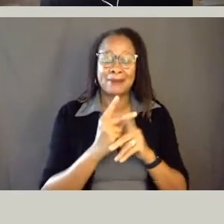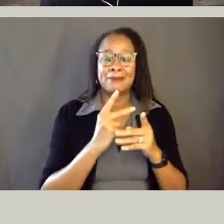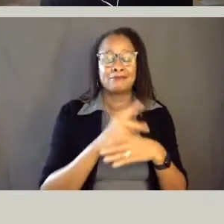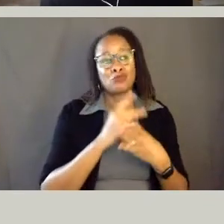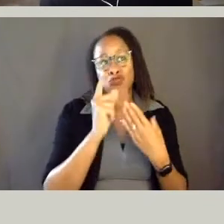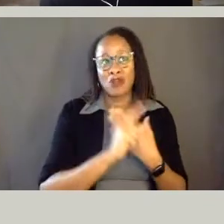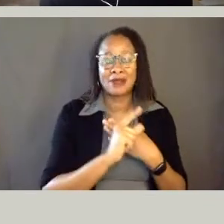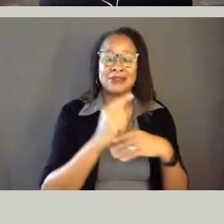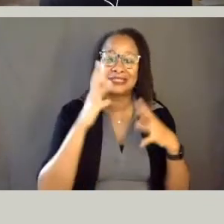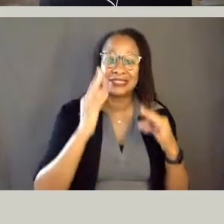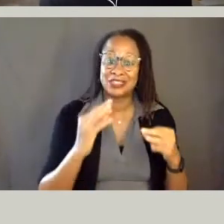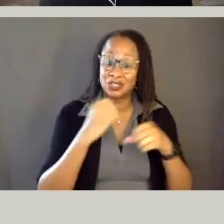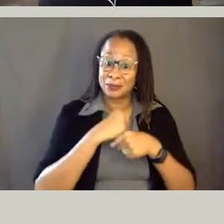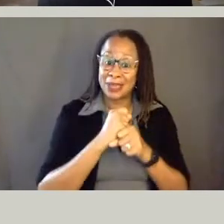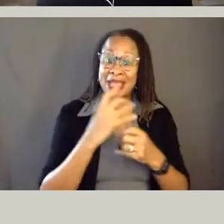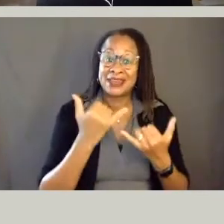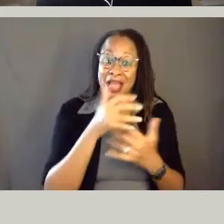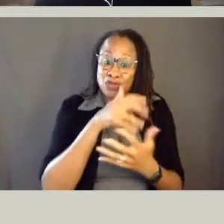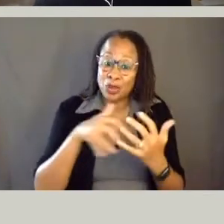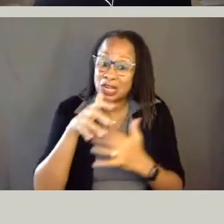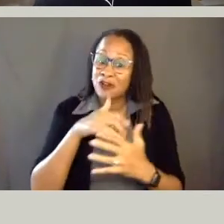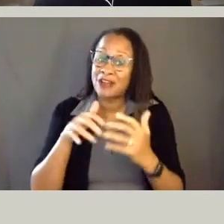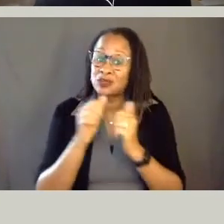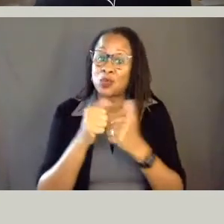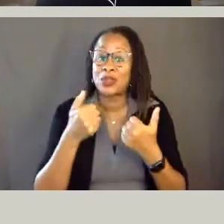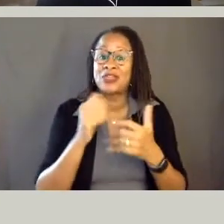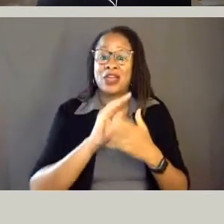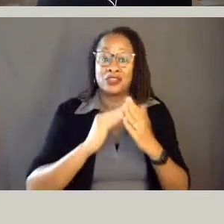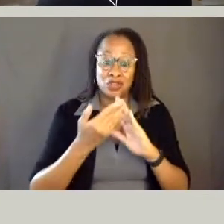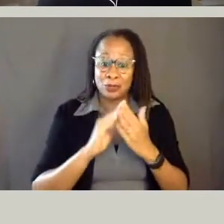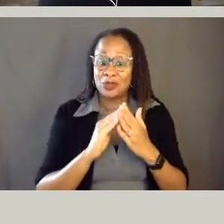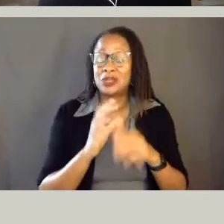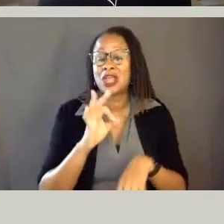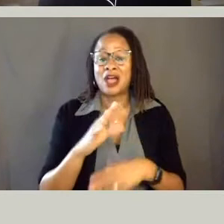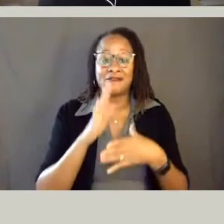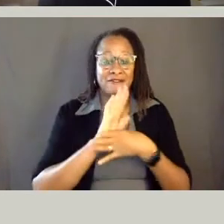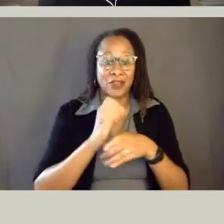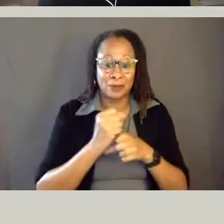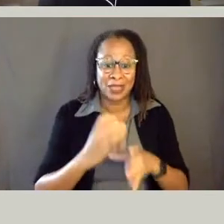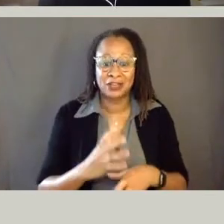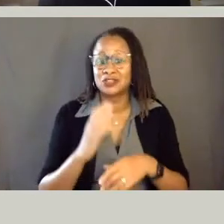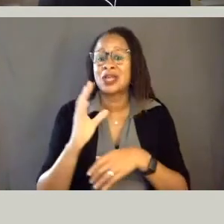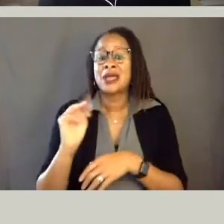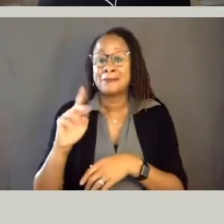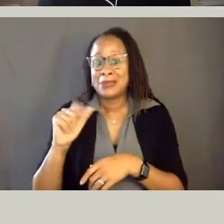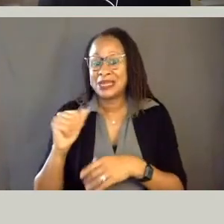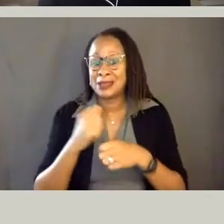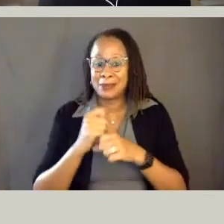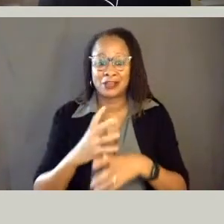because you're now interacting with the community of filmmakers and media makers in your actual region and cities.